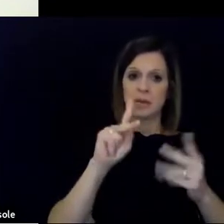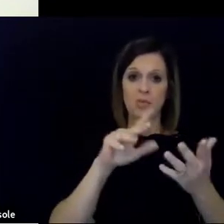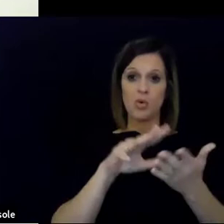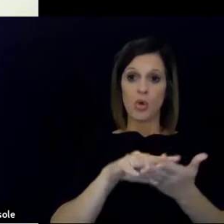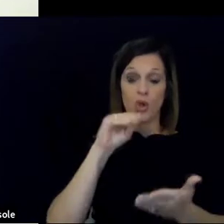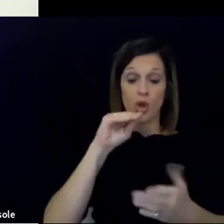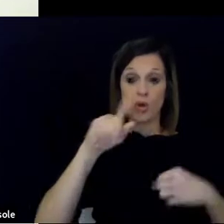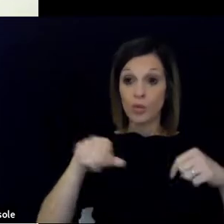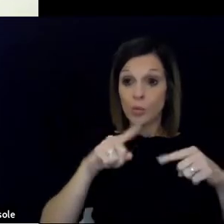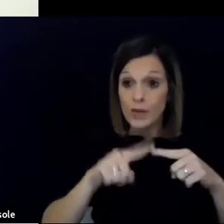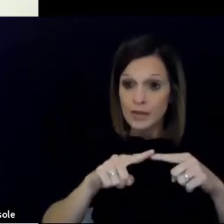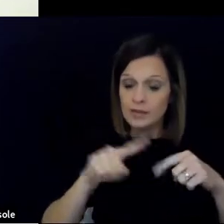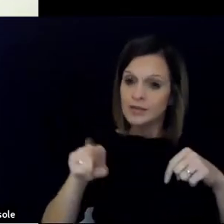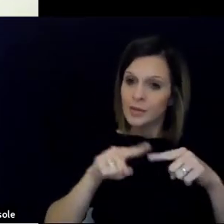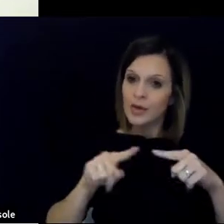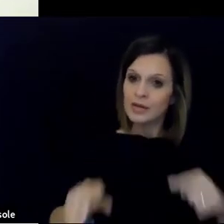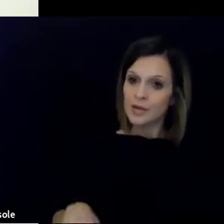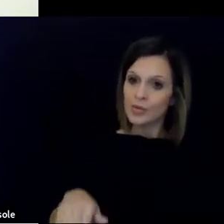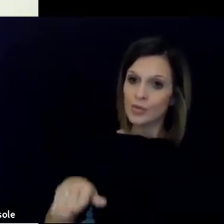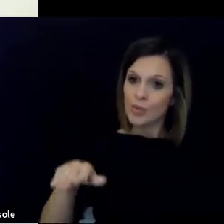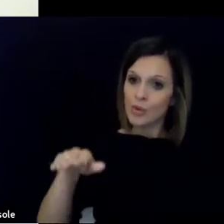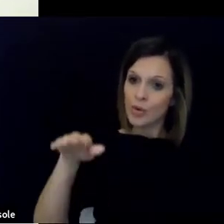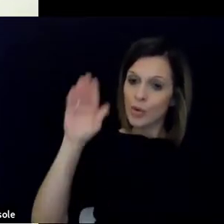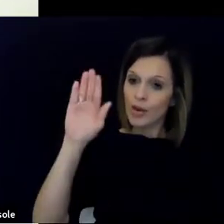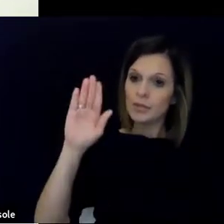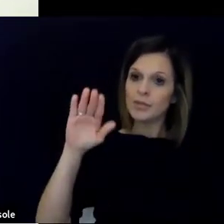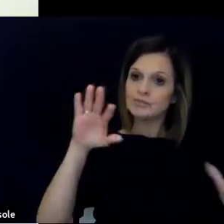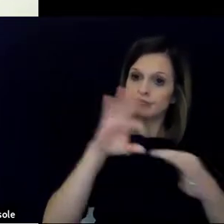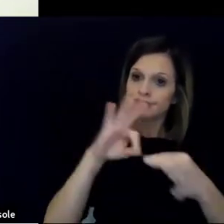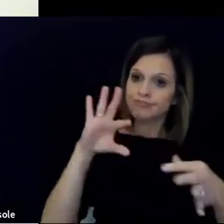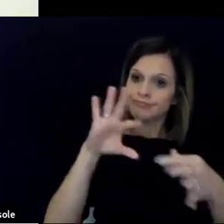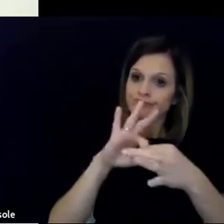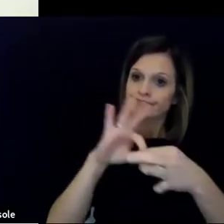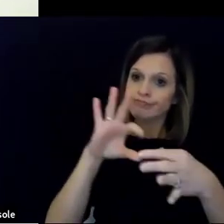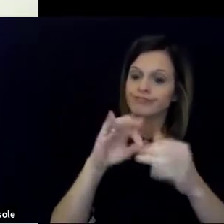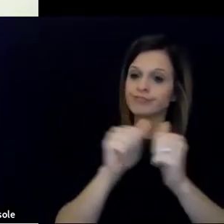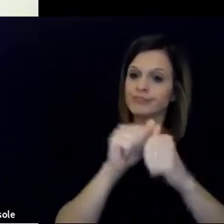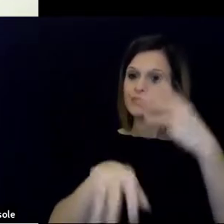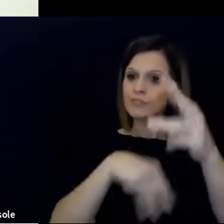and engage with the world, with the support of their parents and teachers.